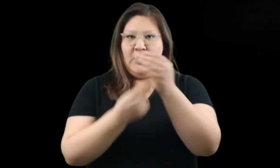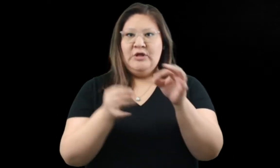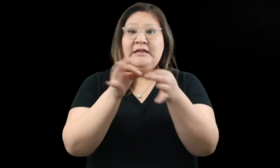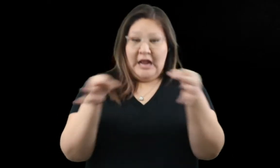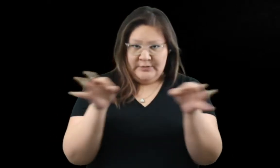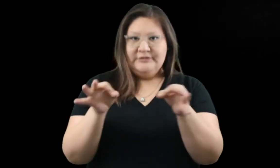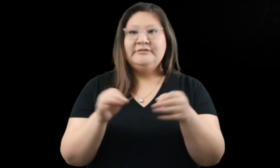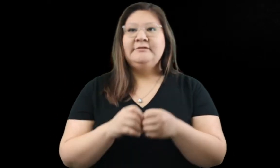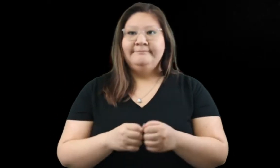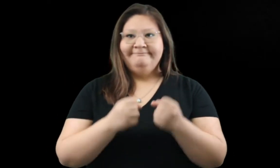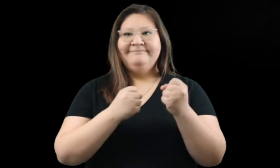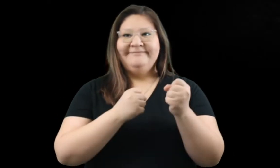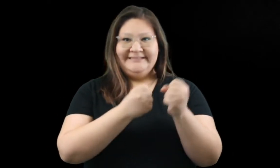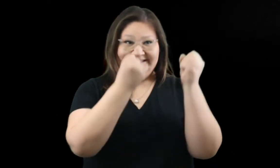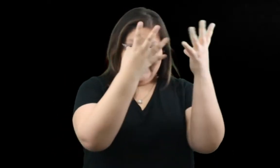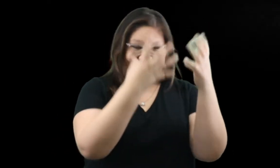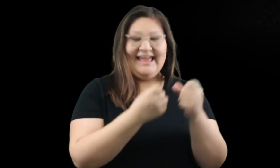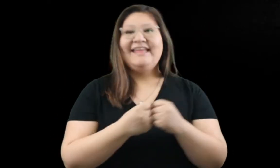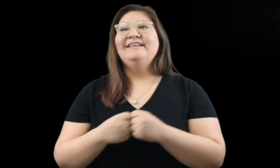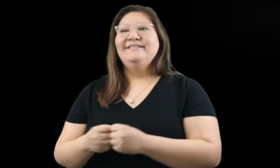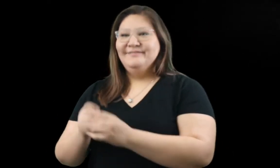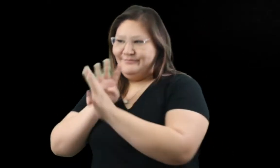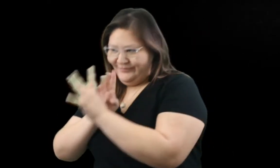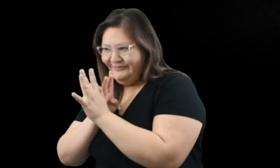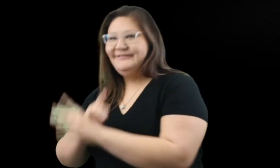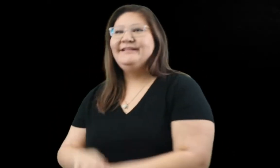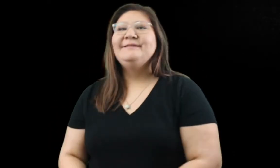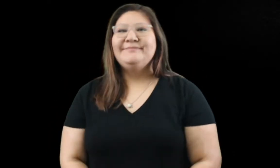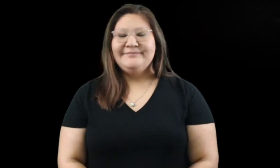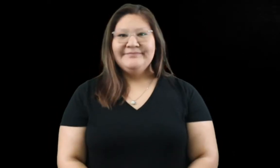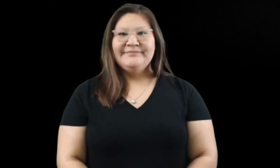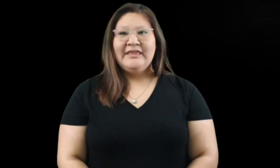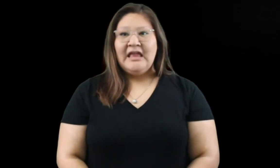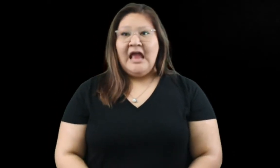I need both languages - signed and spoken.